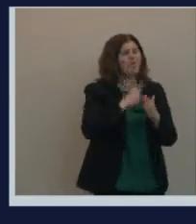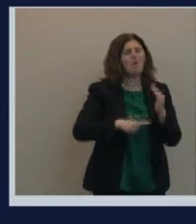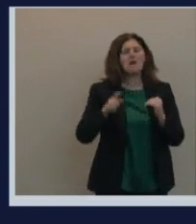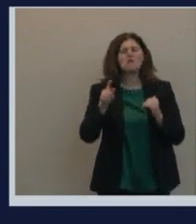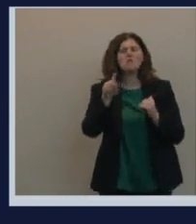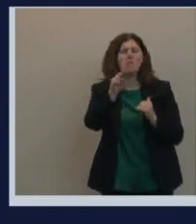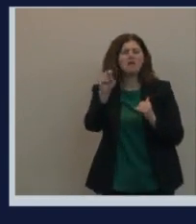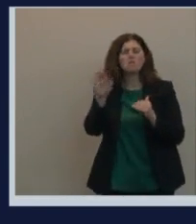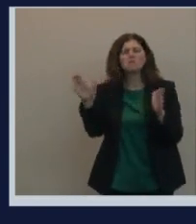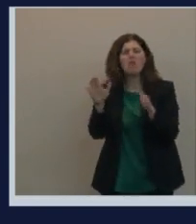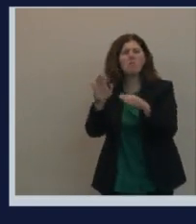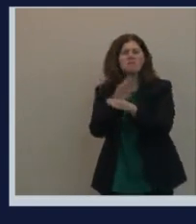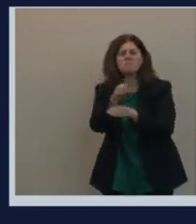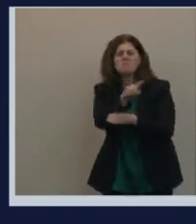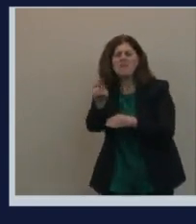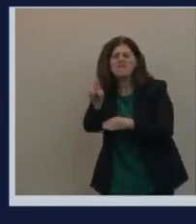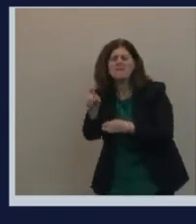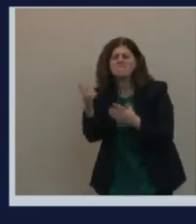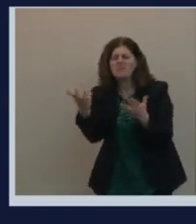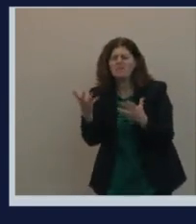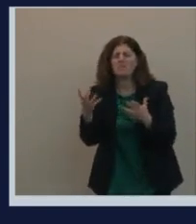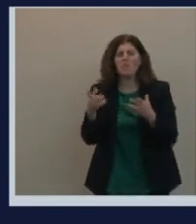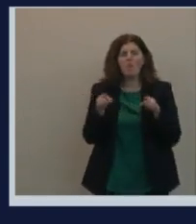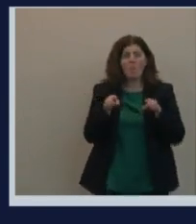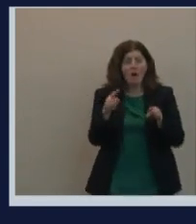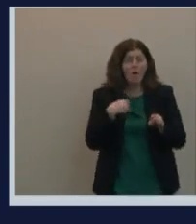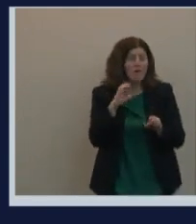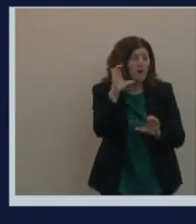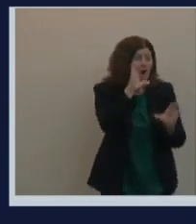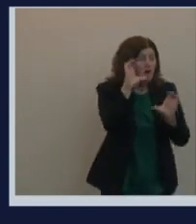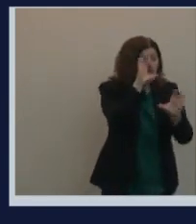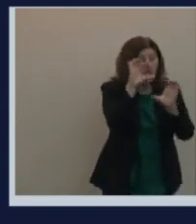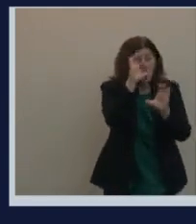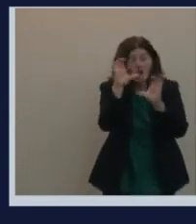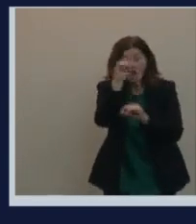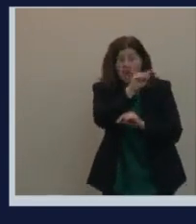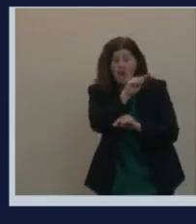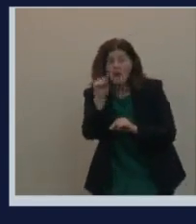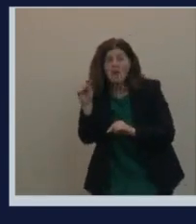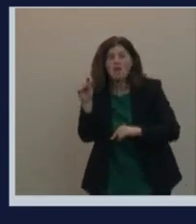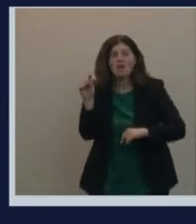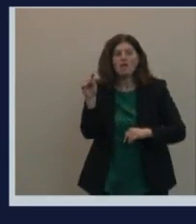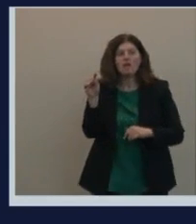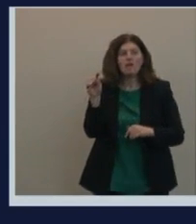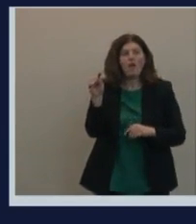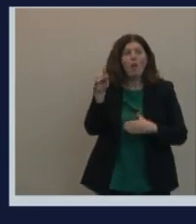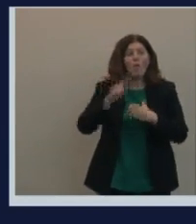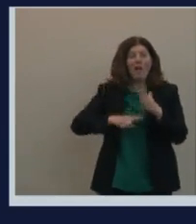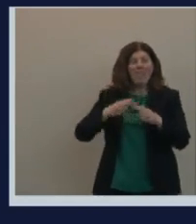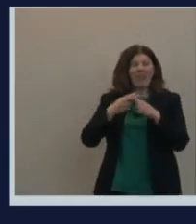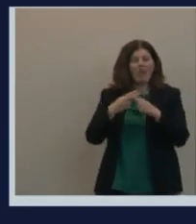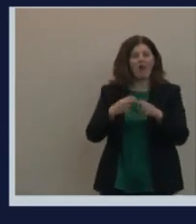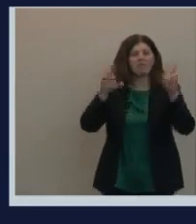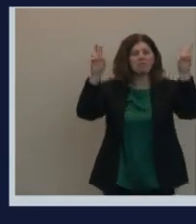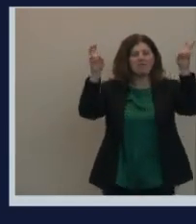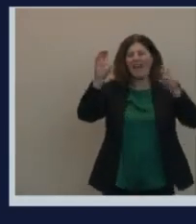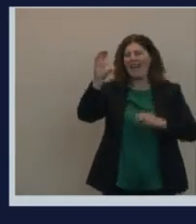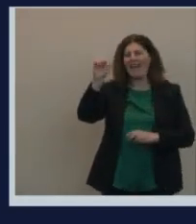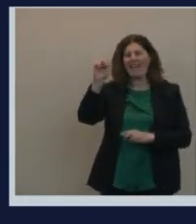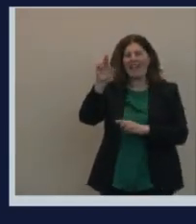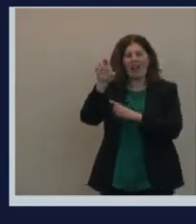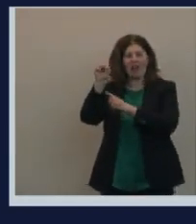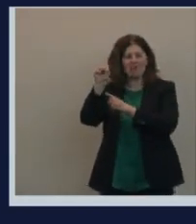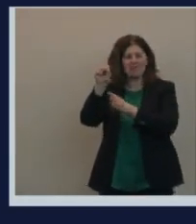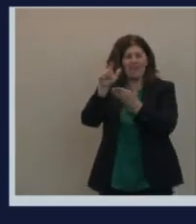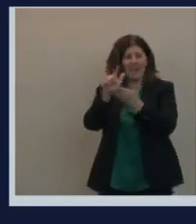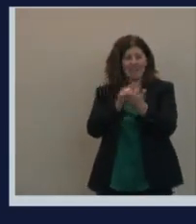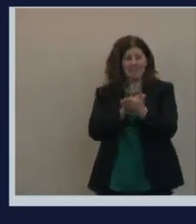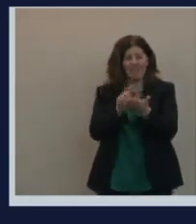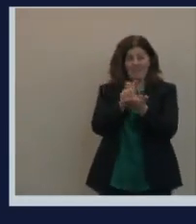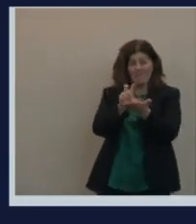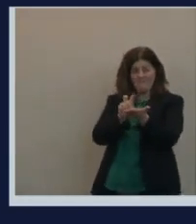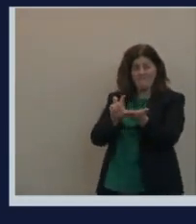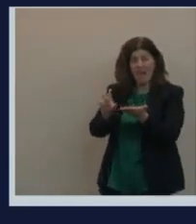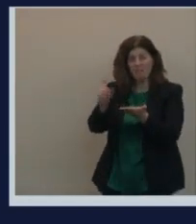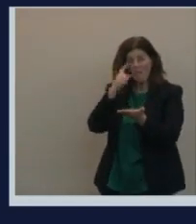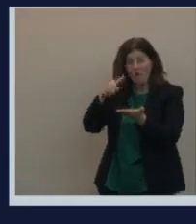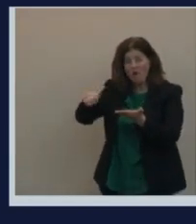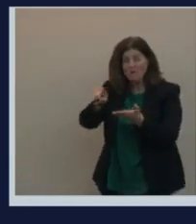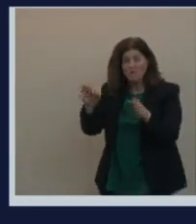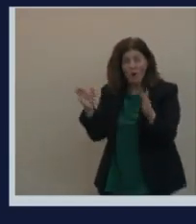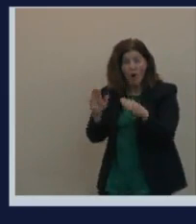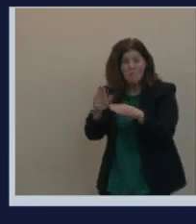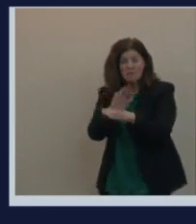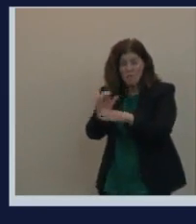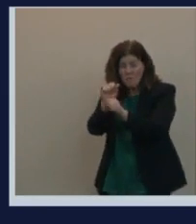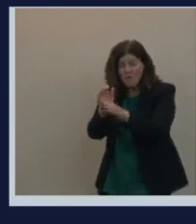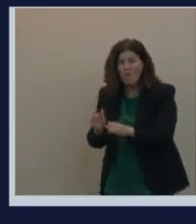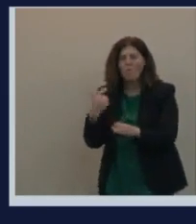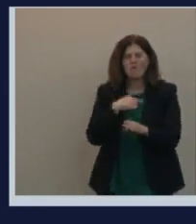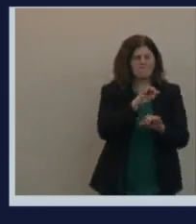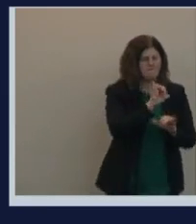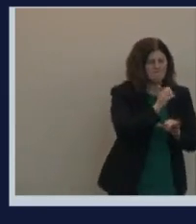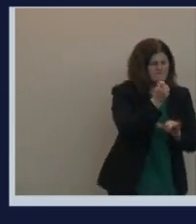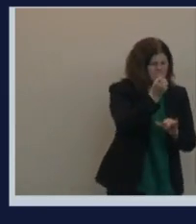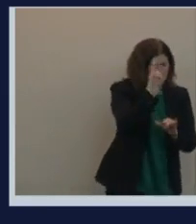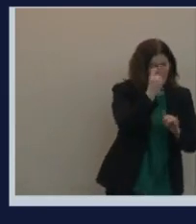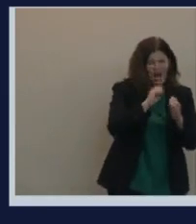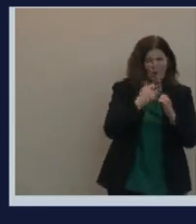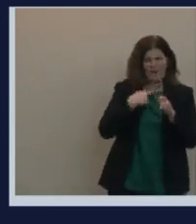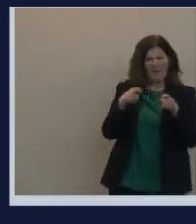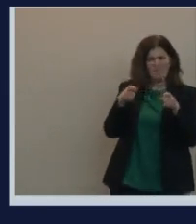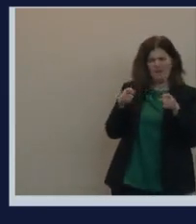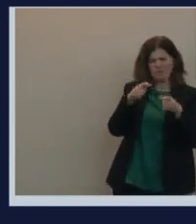WHILE THE VAST MAJORITY ARE STILL LOANS AND COUNSELING PROGRAMS, IT GIVES US INSIGHT INTO THE NEEDS OF NEW MEXICO SMALL BUSINESSES SO THAT AS WE GET WHAT THEY ARE CALLING THE